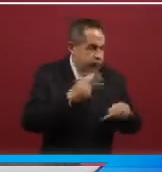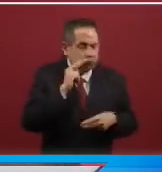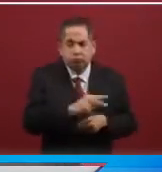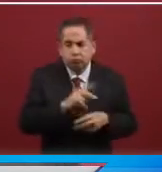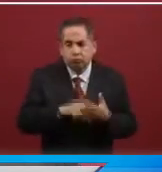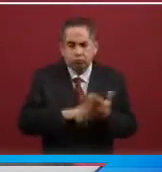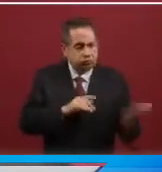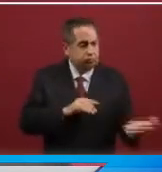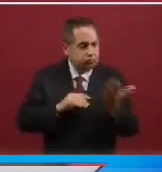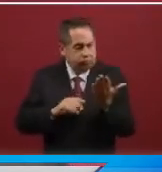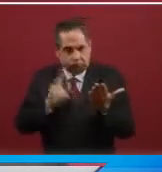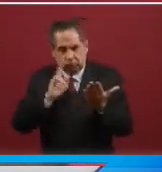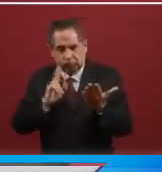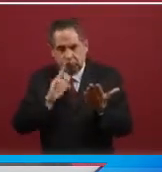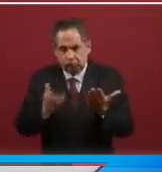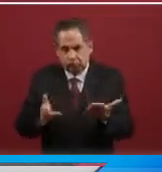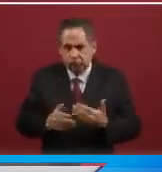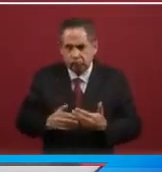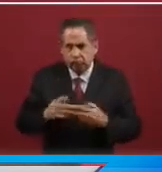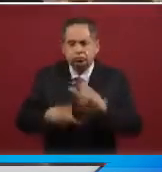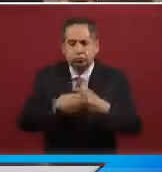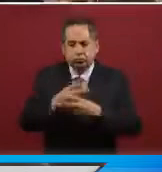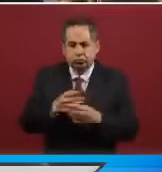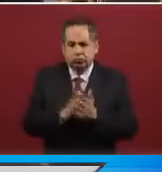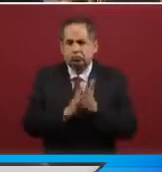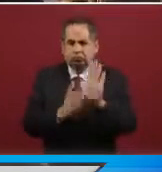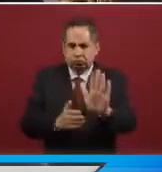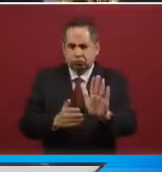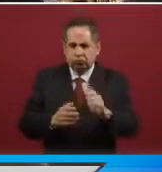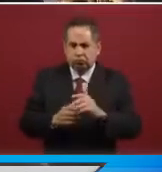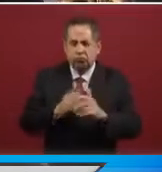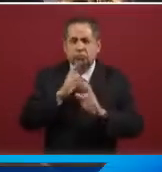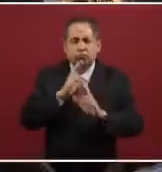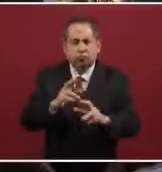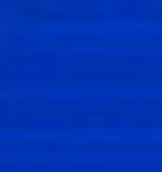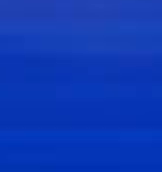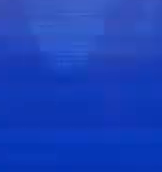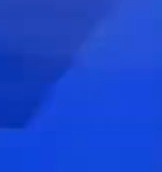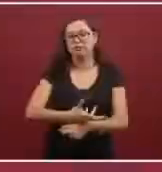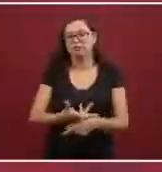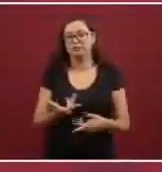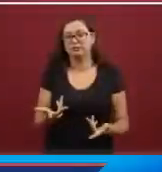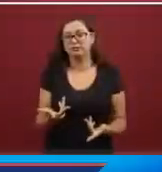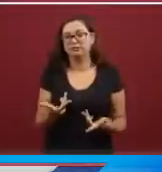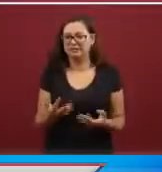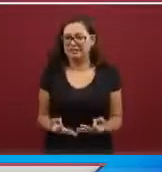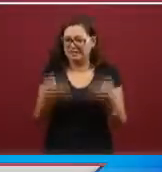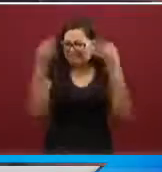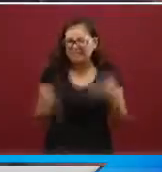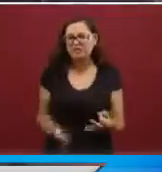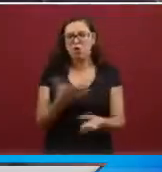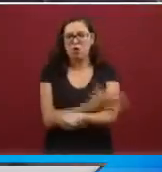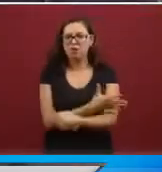it would be a case of corruption, so that the result will be investigated and disclosed 5. Corruption in Customs